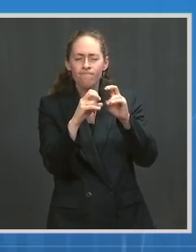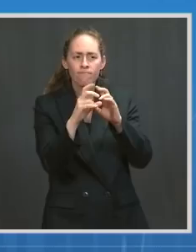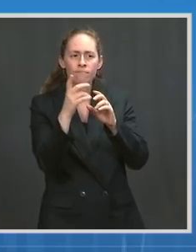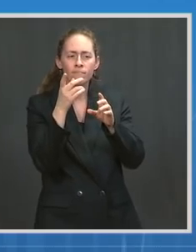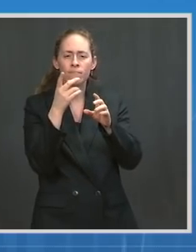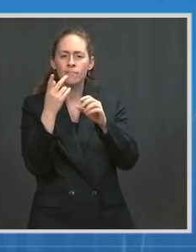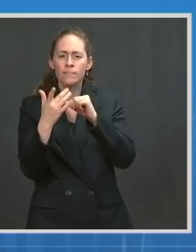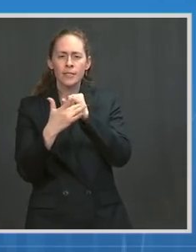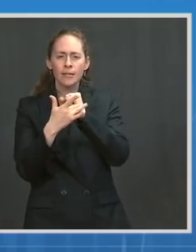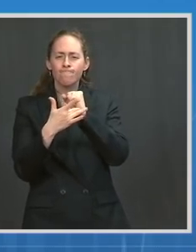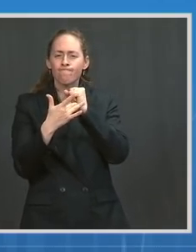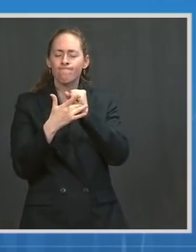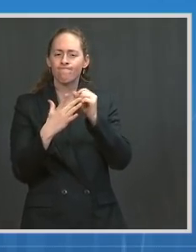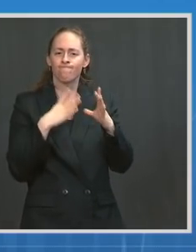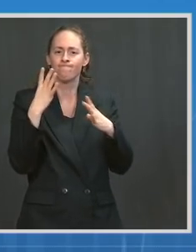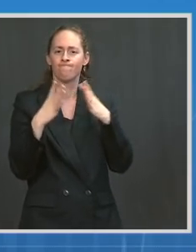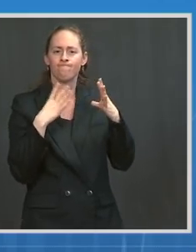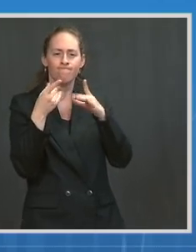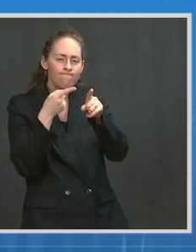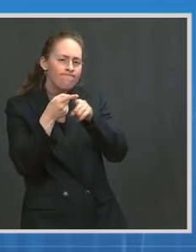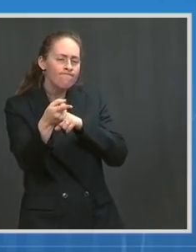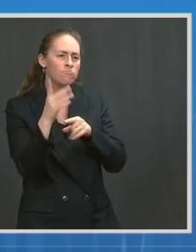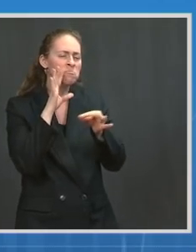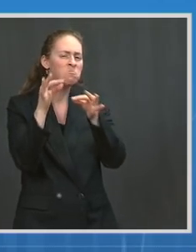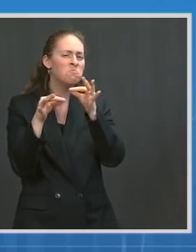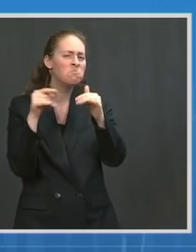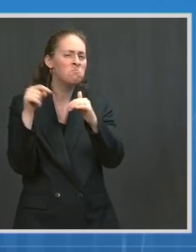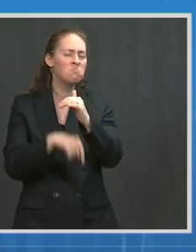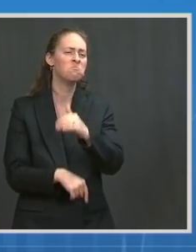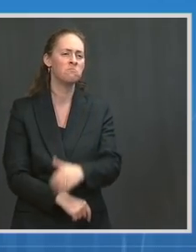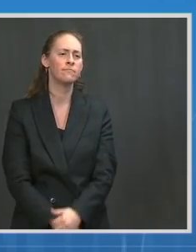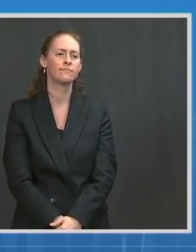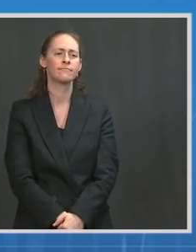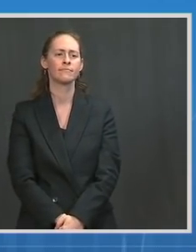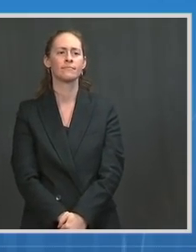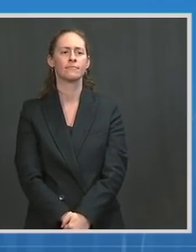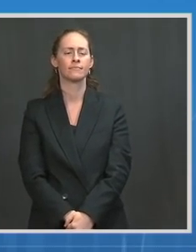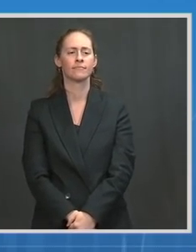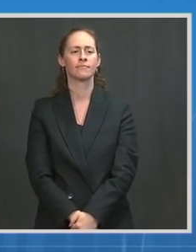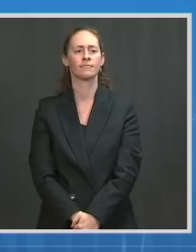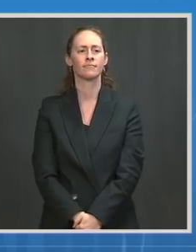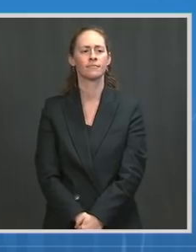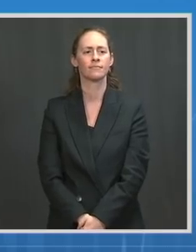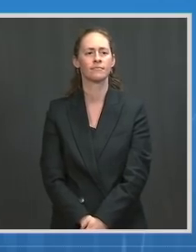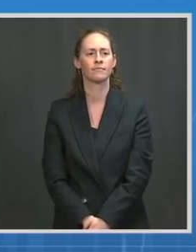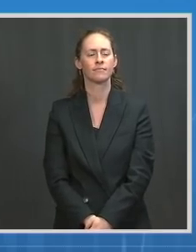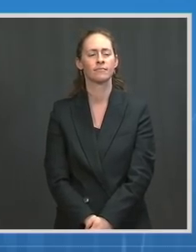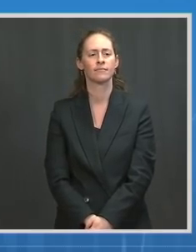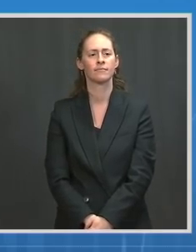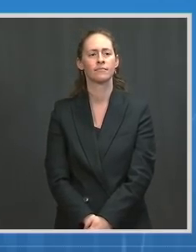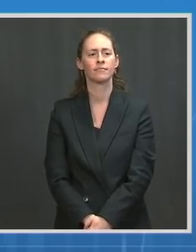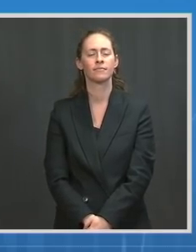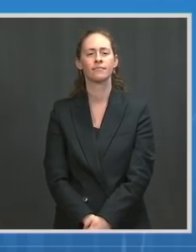The proof of concept is one that antibodies that can neutralize multiple different coronaviruses